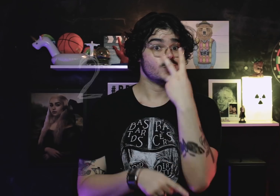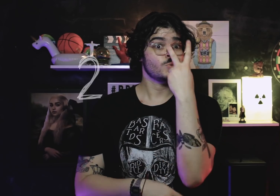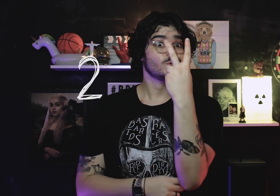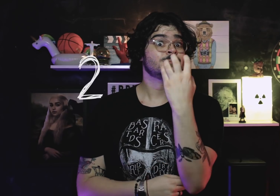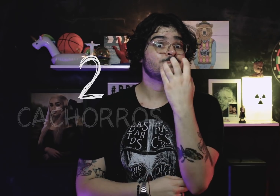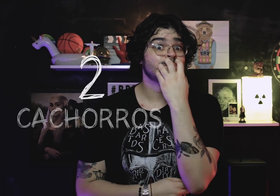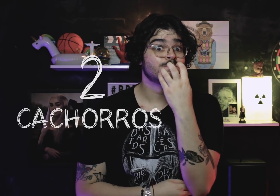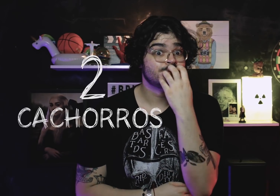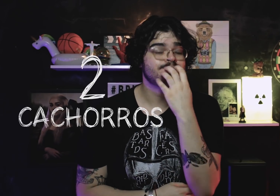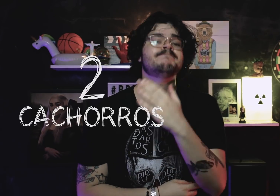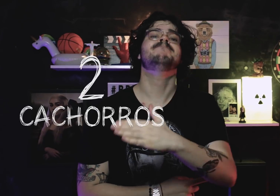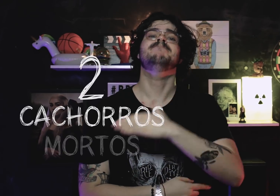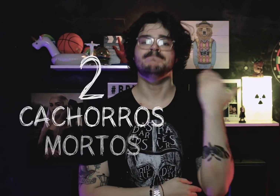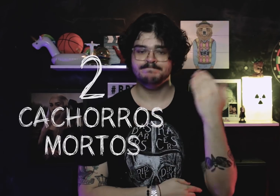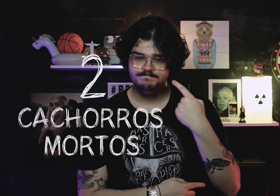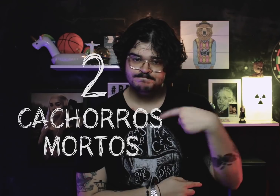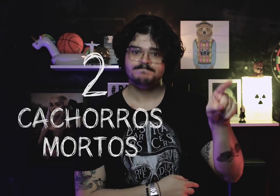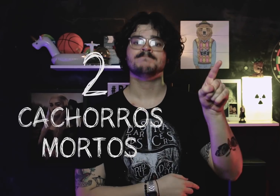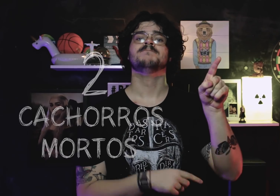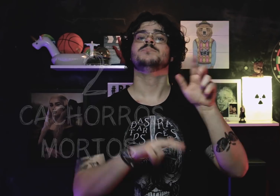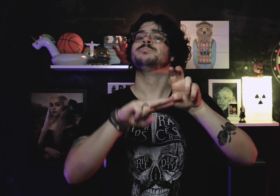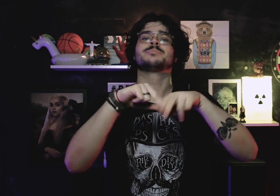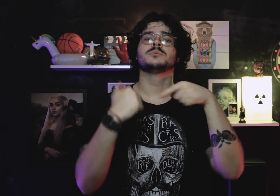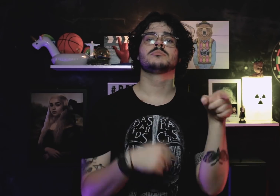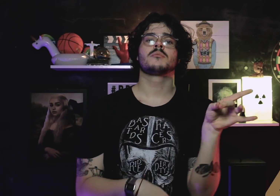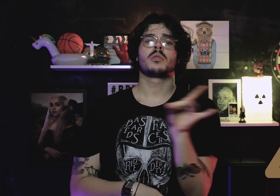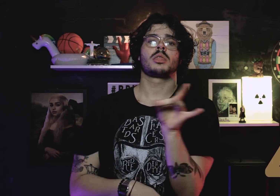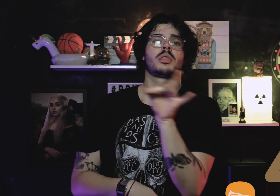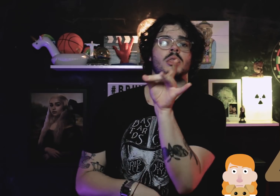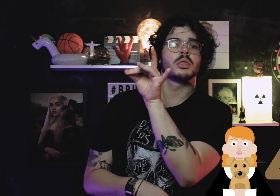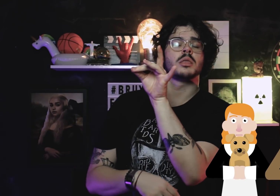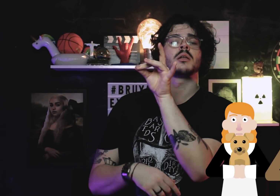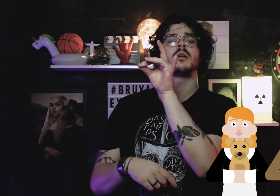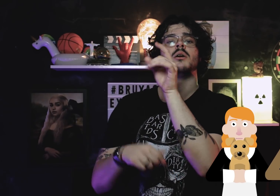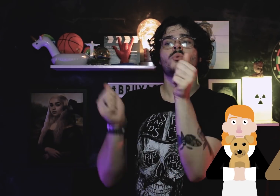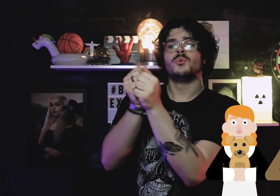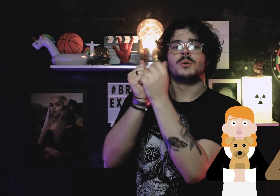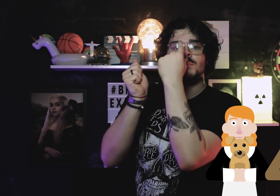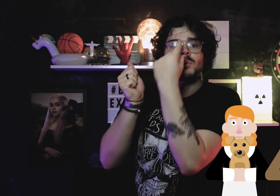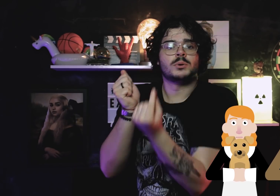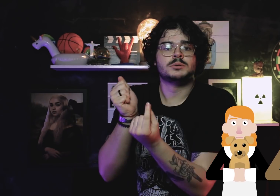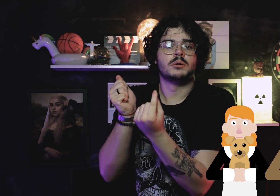In addition, two dogs were also sentenced to death, accused of being complicit in witches.